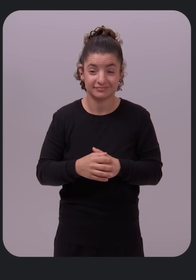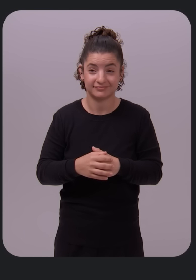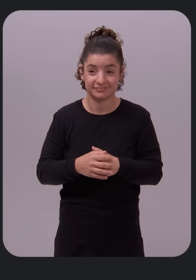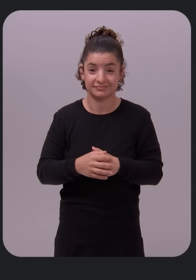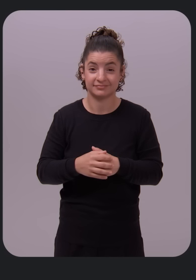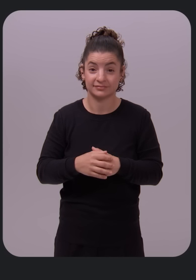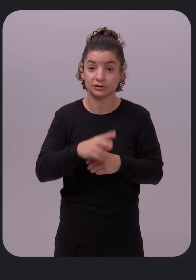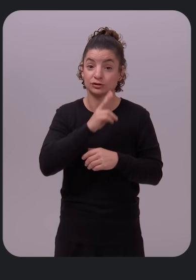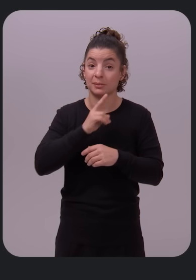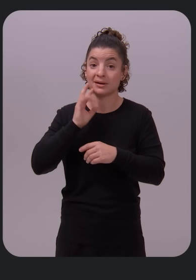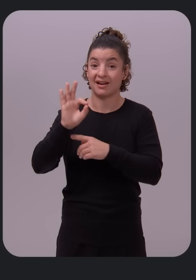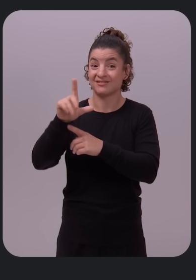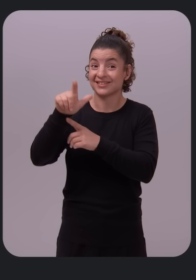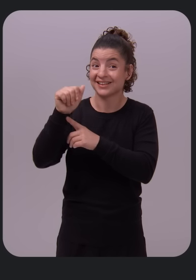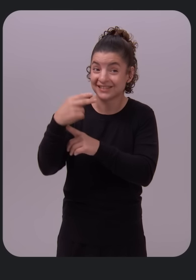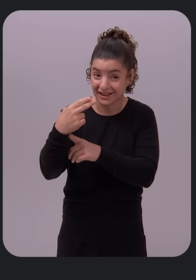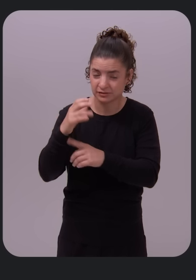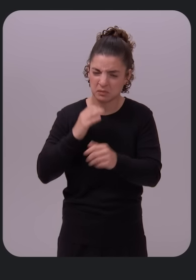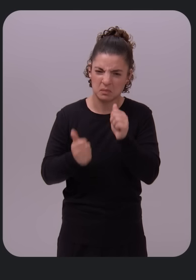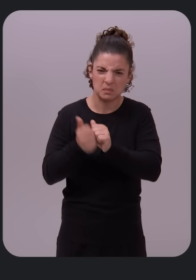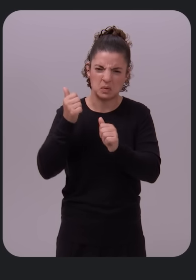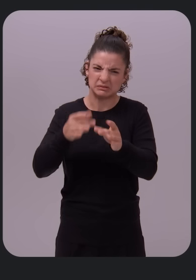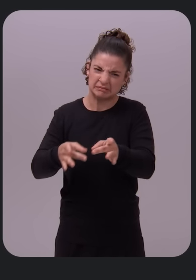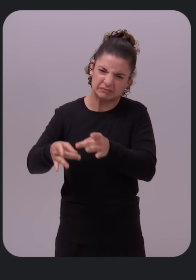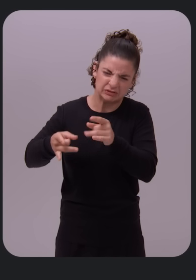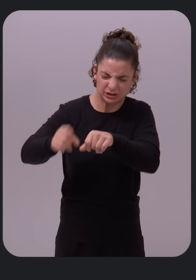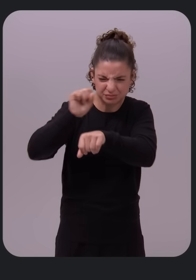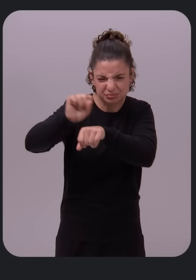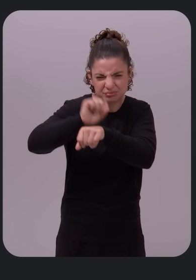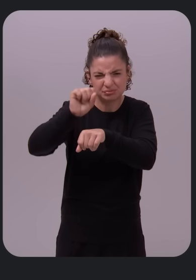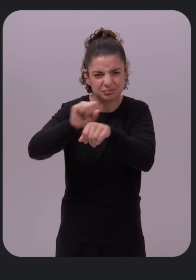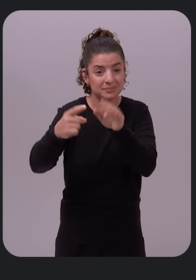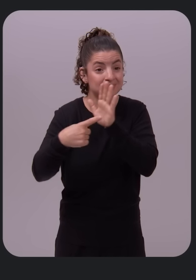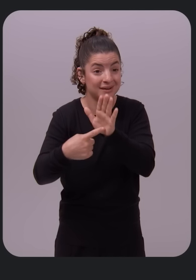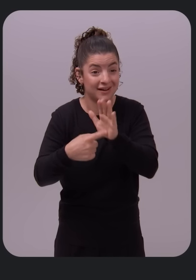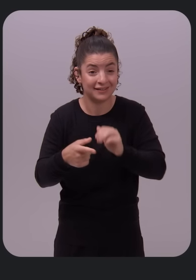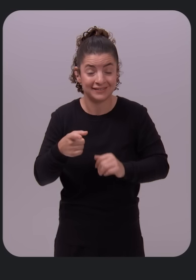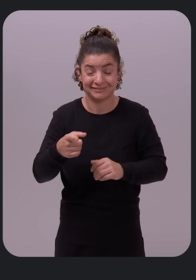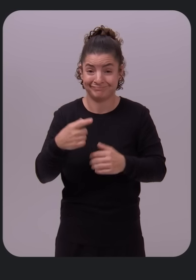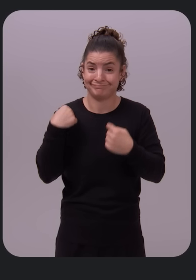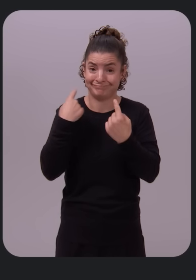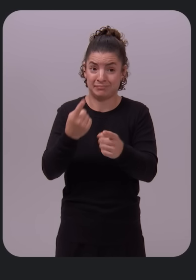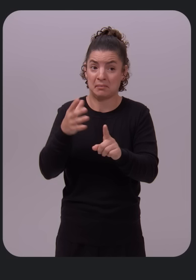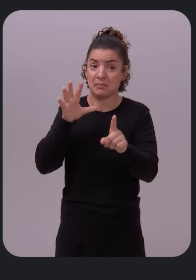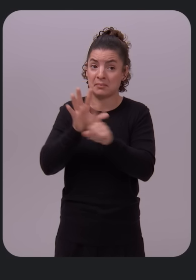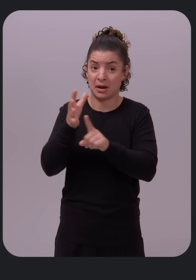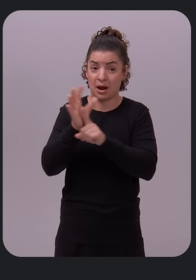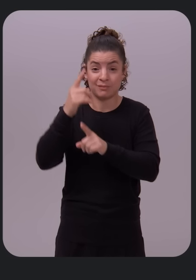Gemini Flash is our most efficient workhorse model. It's been incredibly popular with developers, who